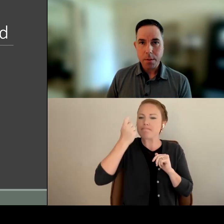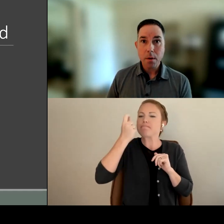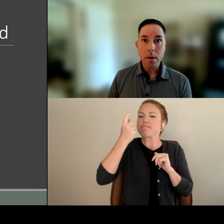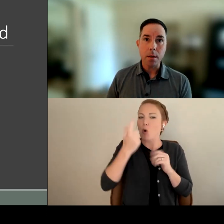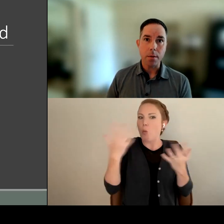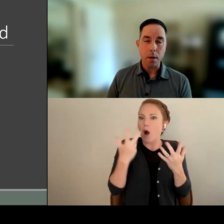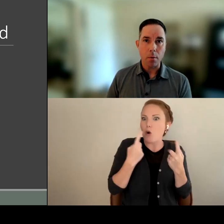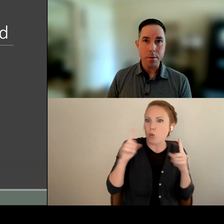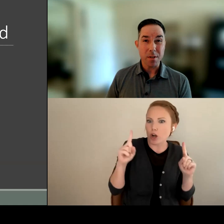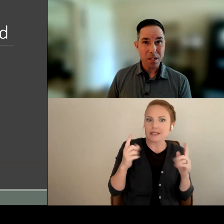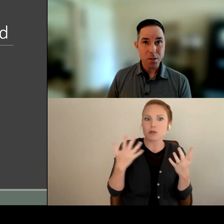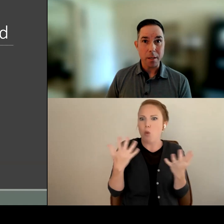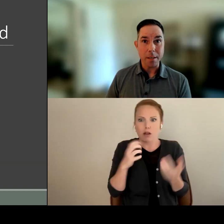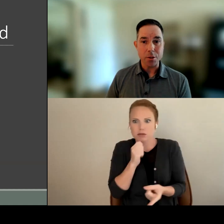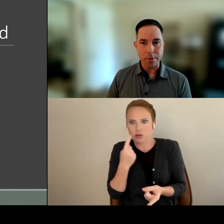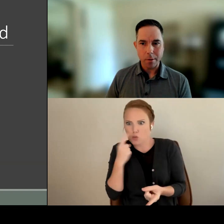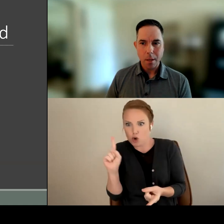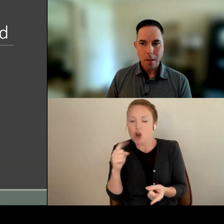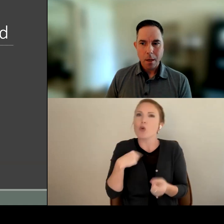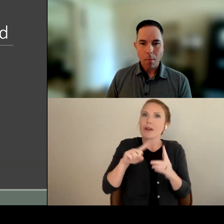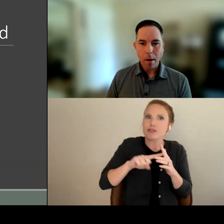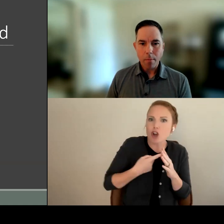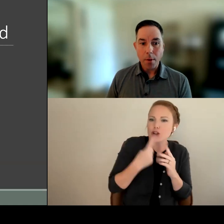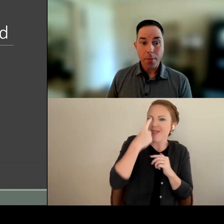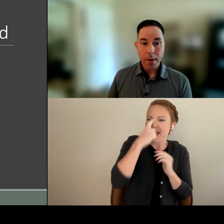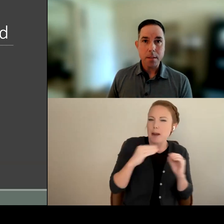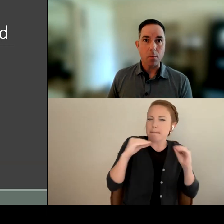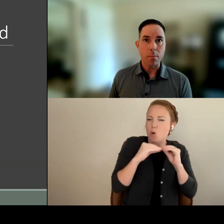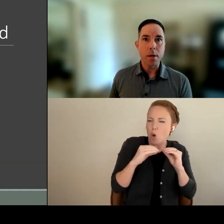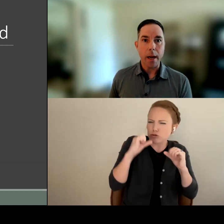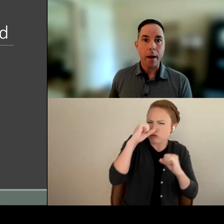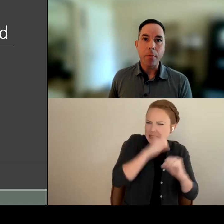We started to think more strategically in general about the things that we are putting out there,